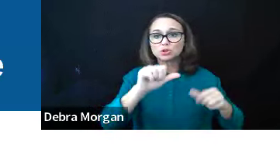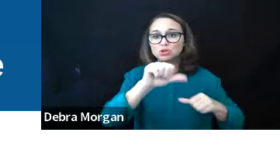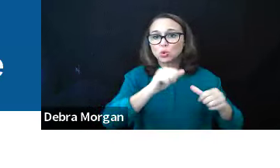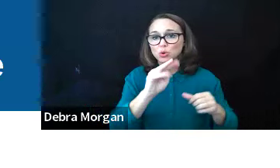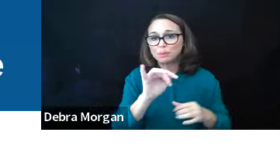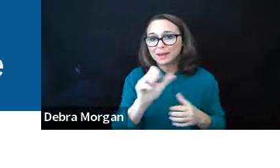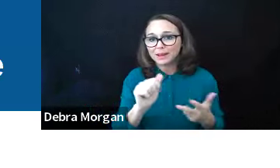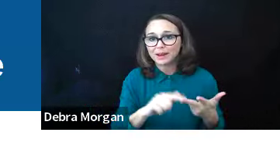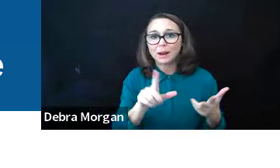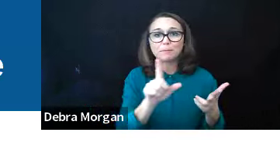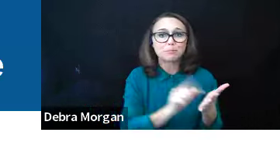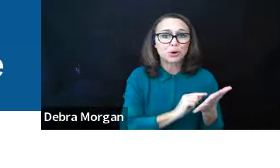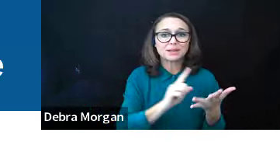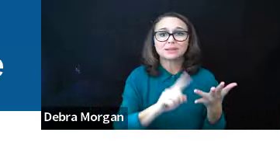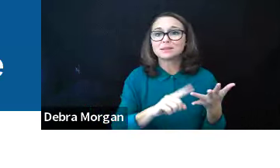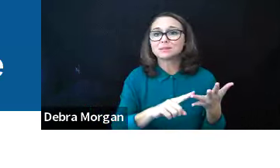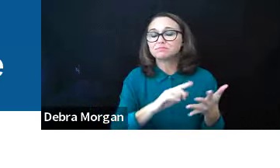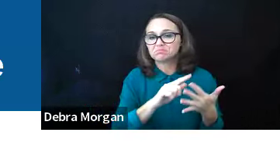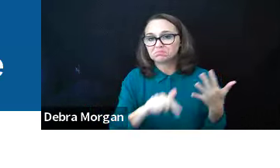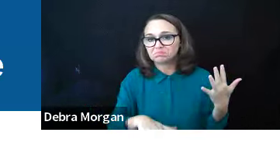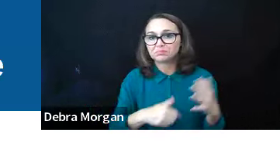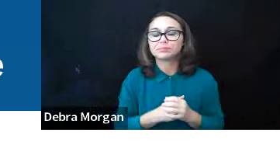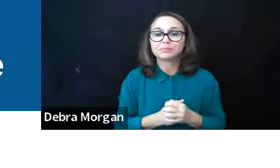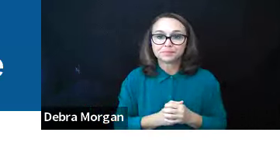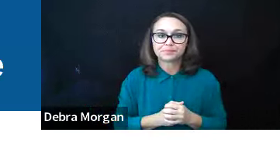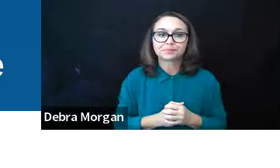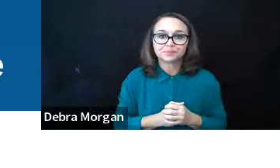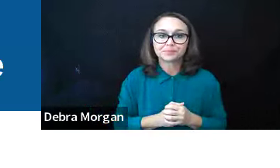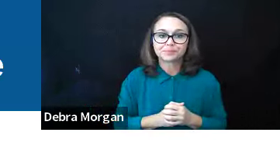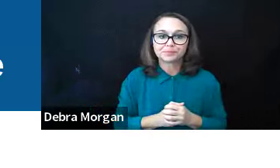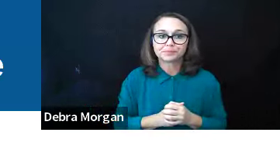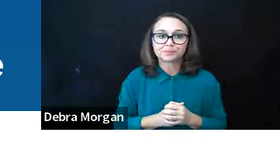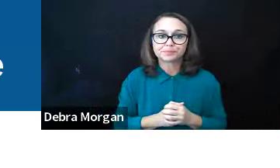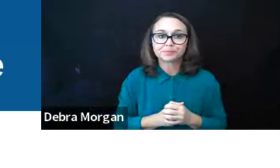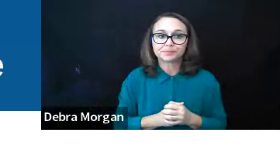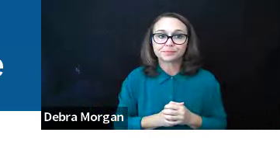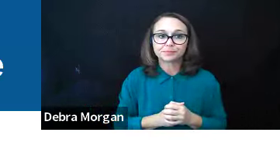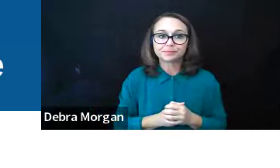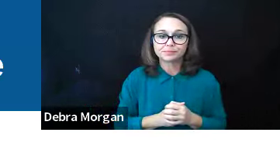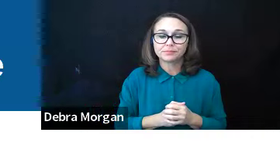print including grocery stores and newspaper prints. In the languages of English, Spanish,